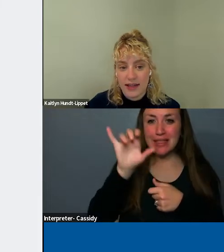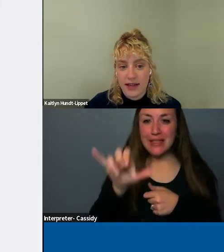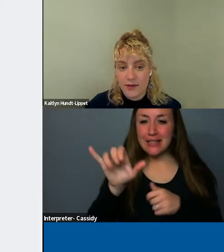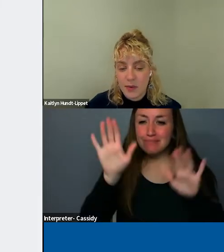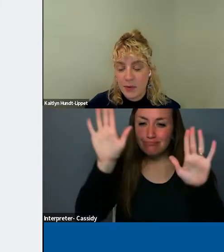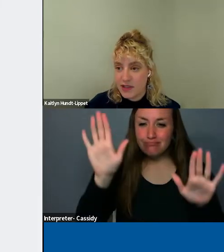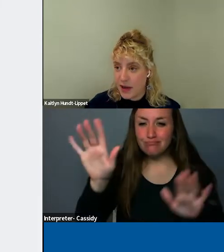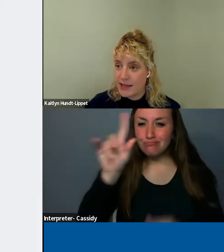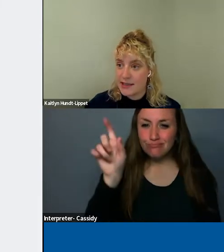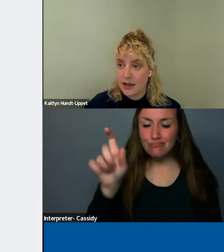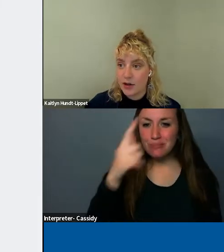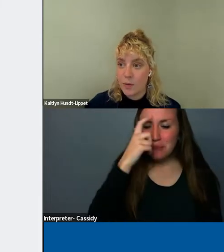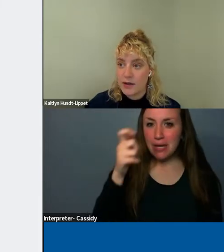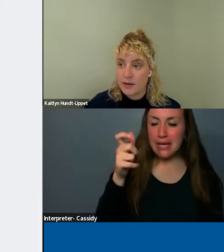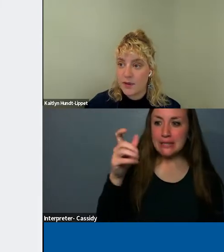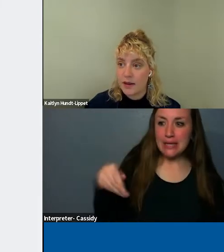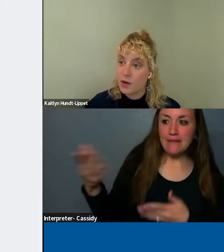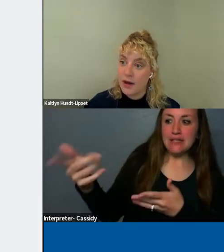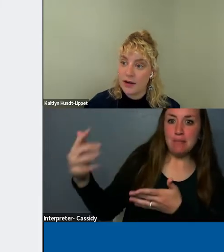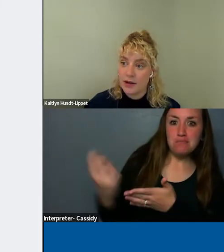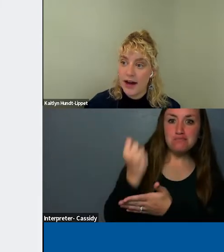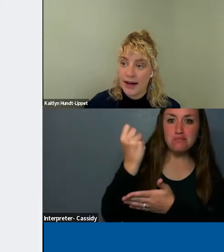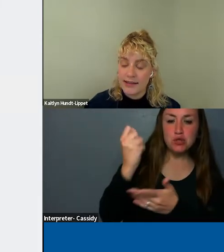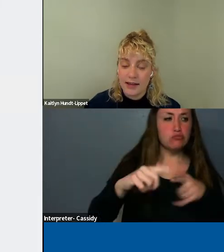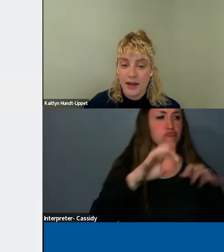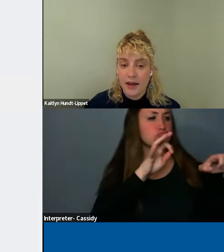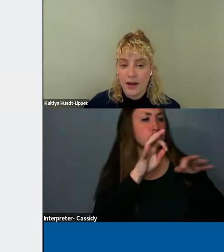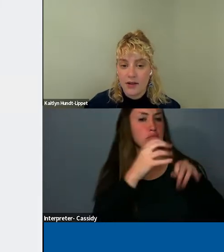because it gives people space to tell you about something that you might not have asked.